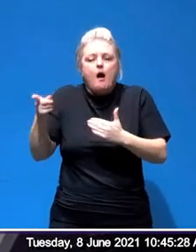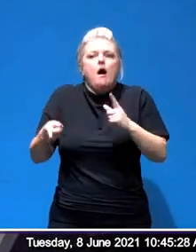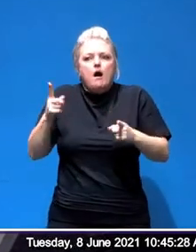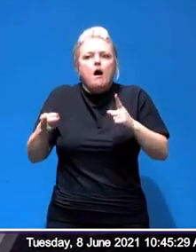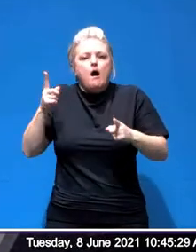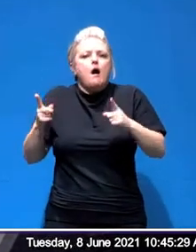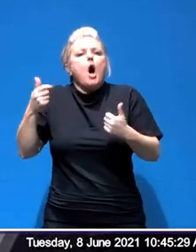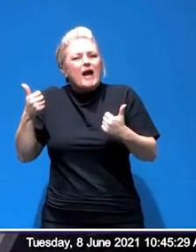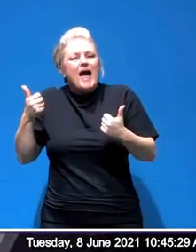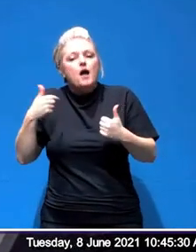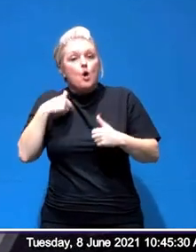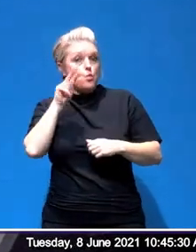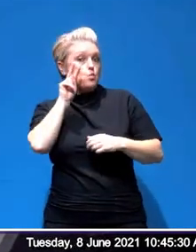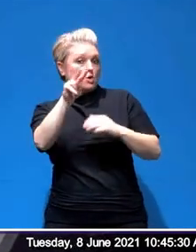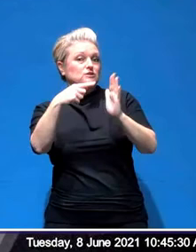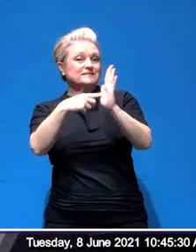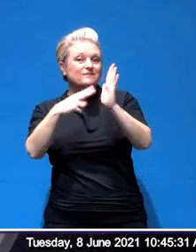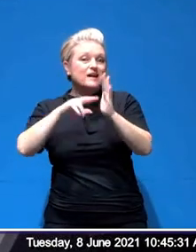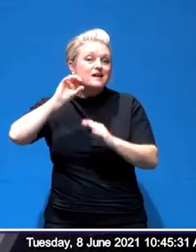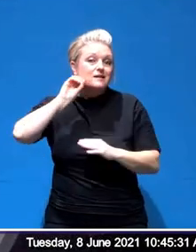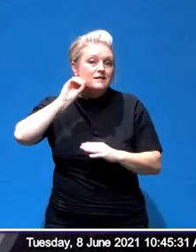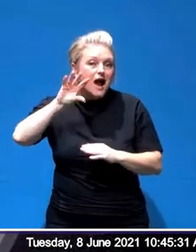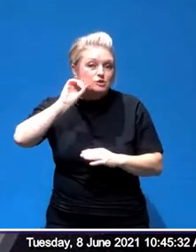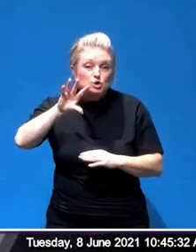But is it okay if I just describe the process? Yes, of course.